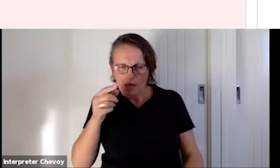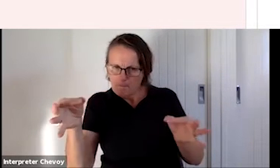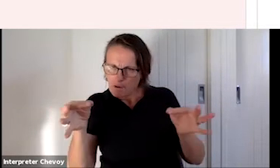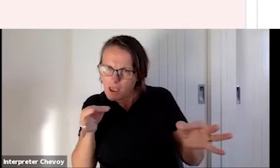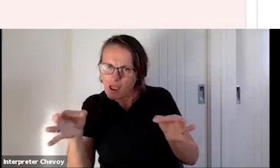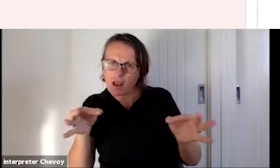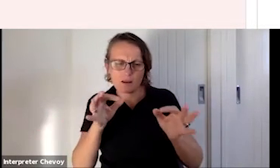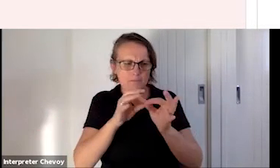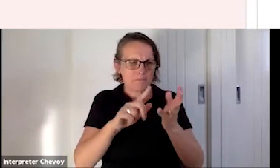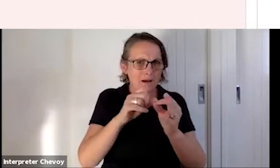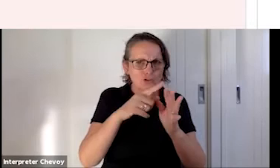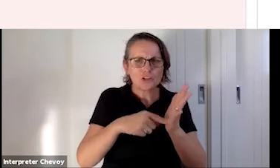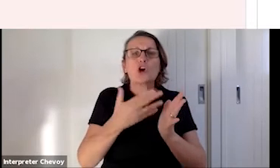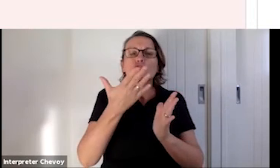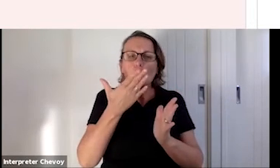Put as much information as you can in the budget.